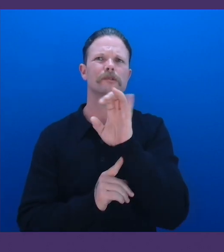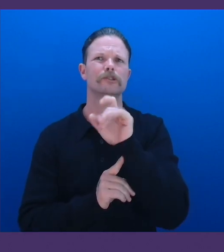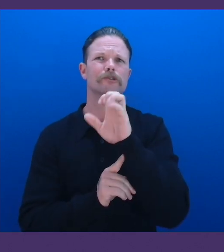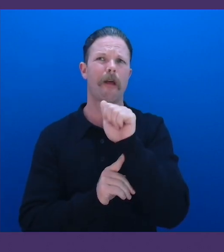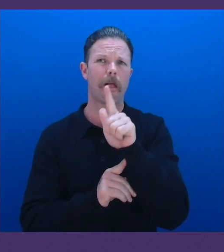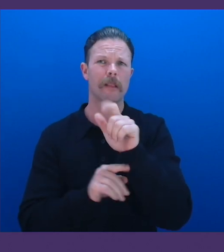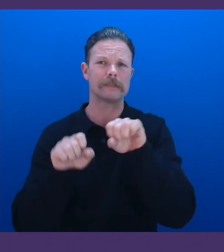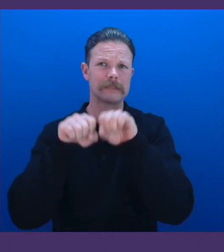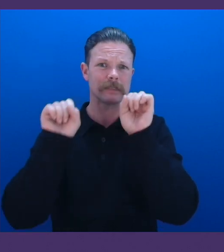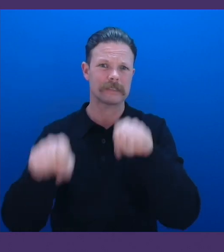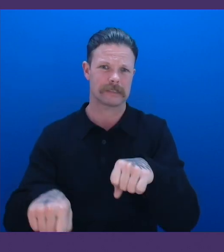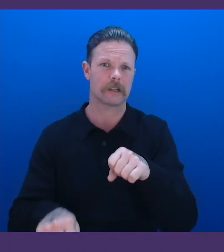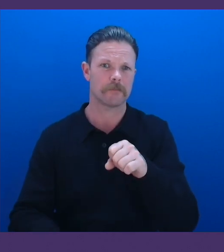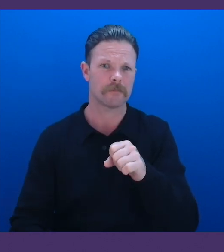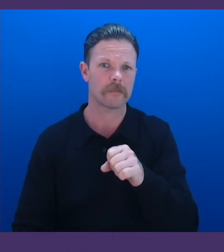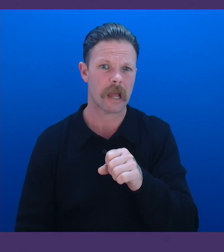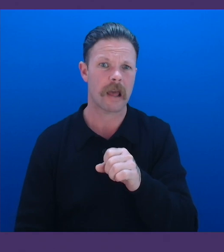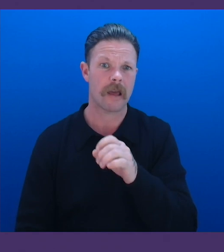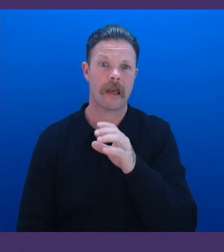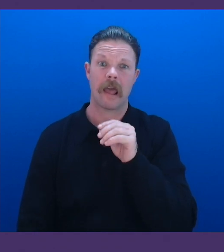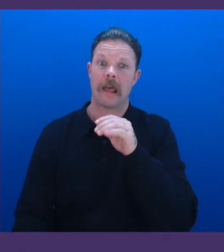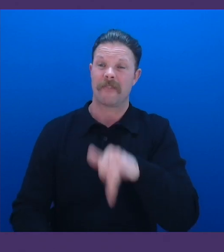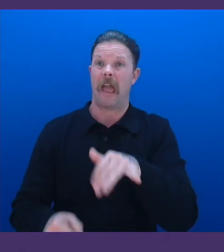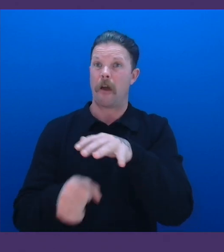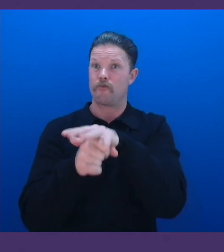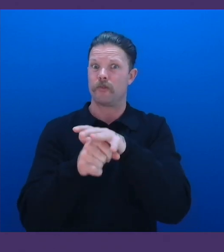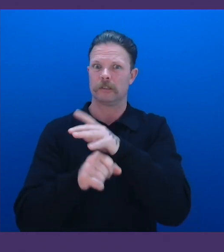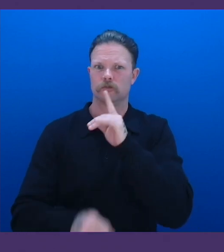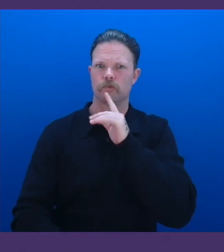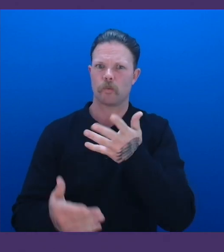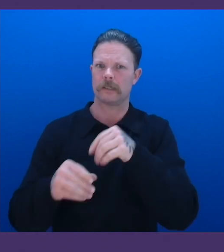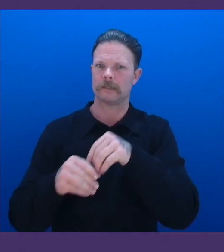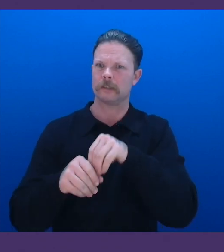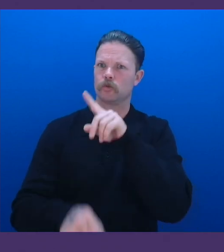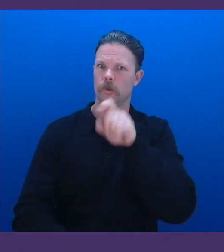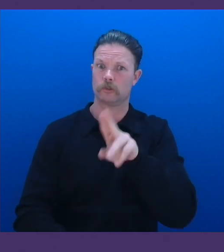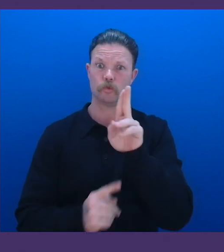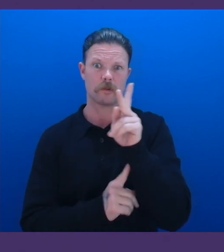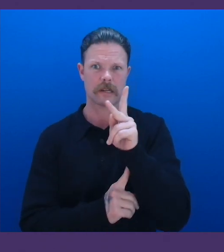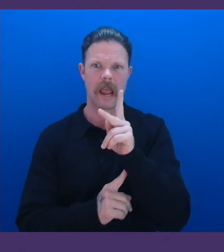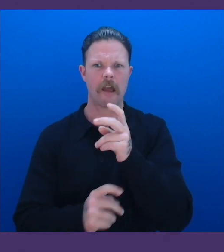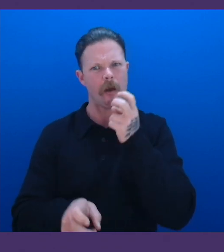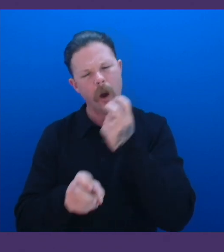In the UK, it's very, very hard to bring a legal case on grounds of digital accessibility.